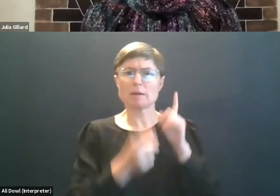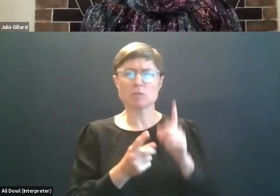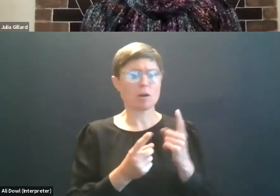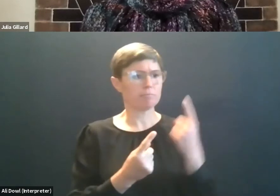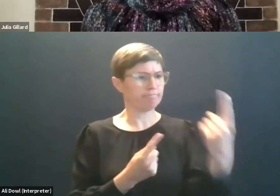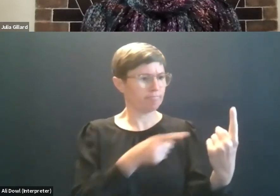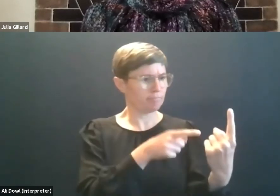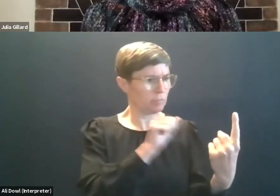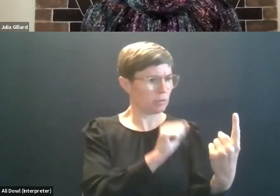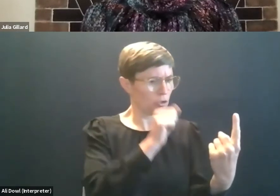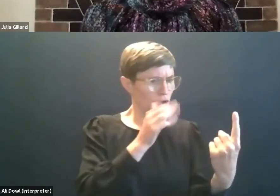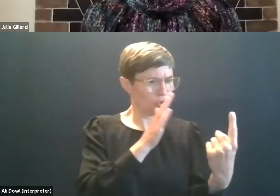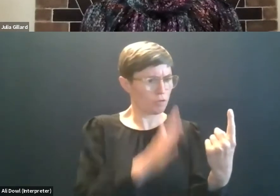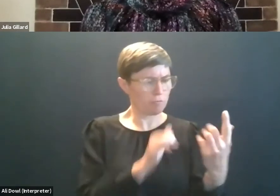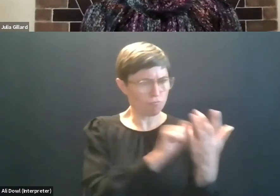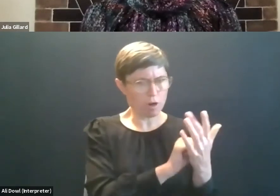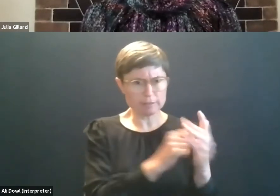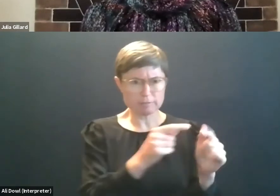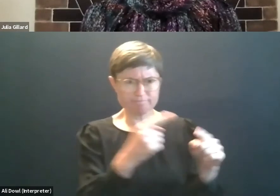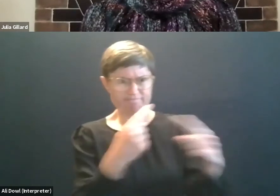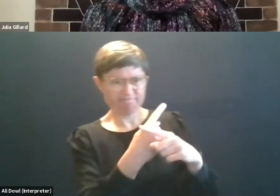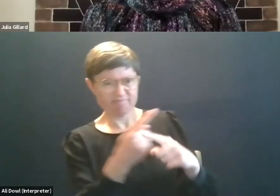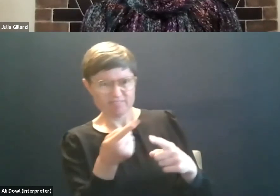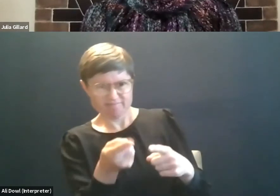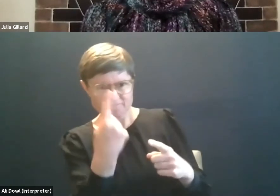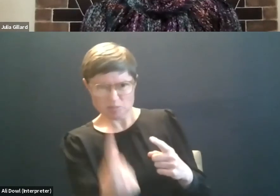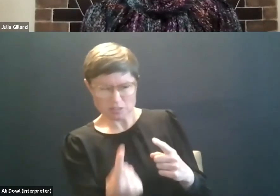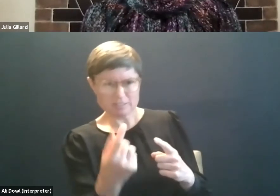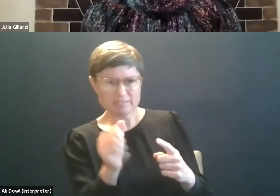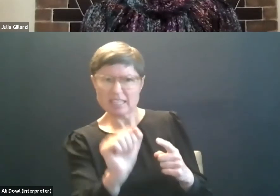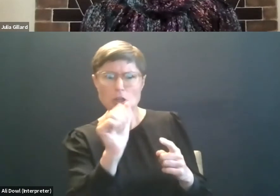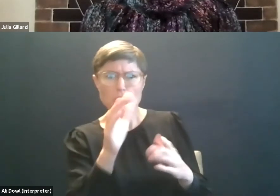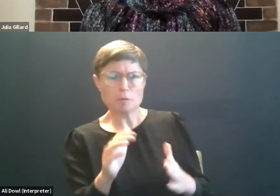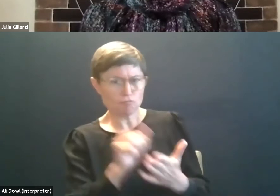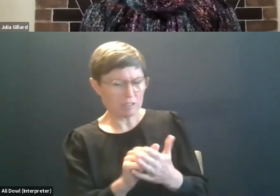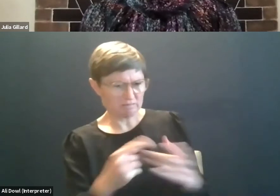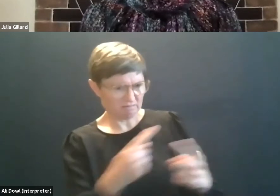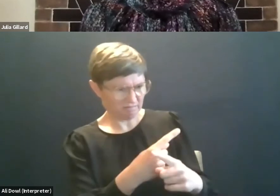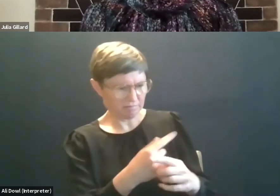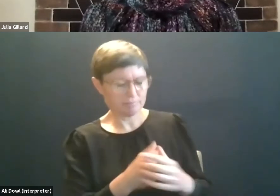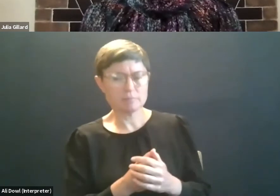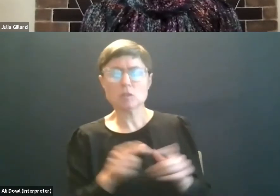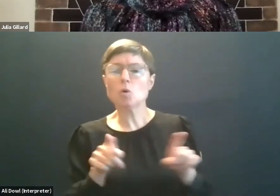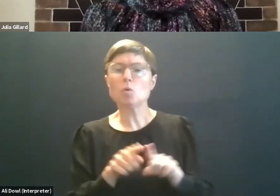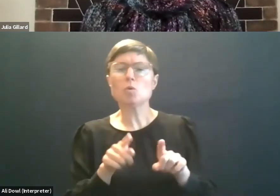There has also been a critique that there's too much focus on self-care, for example,